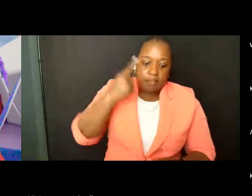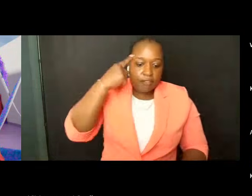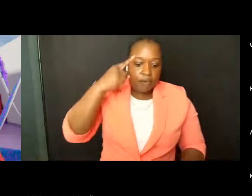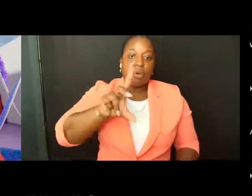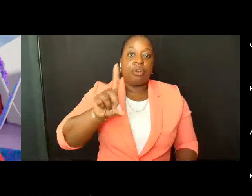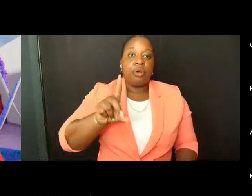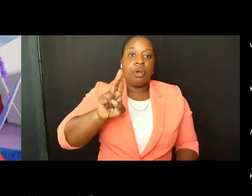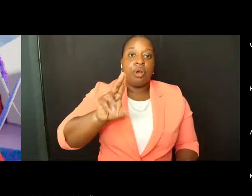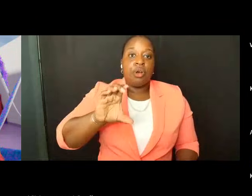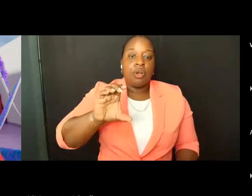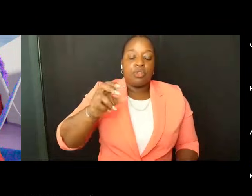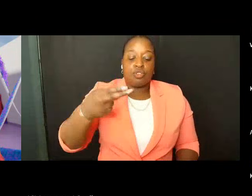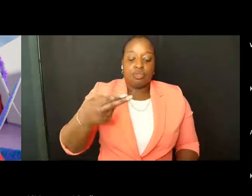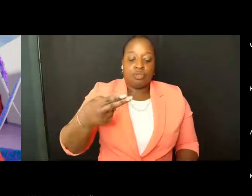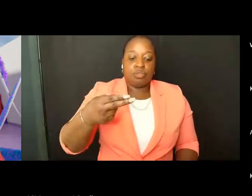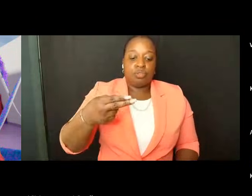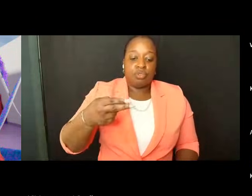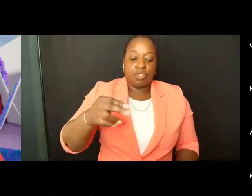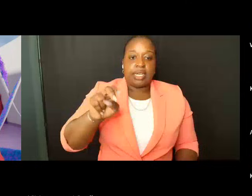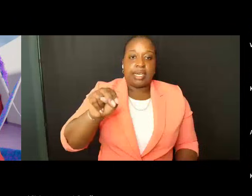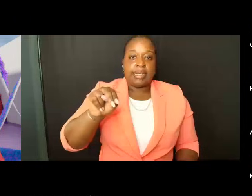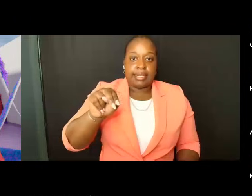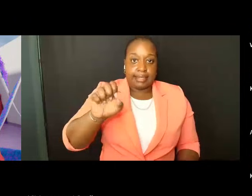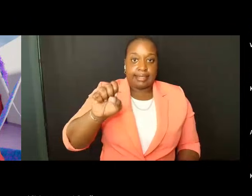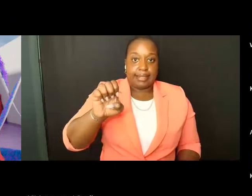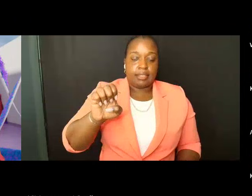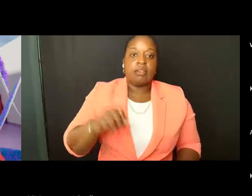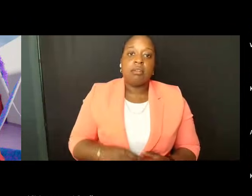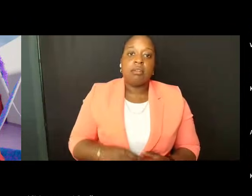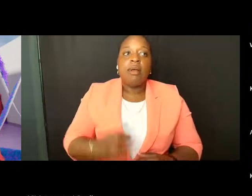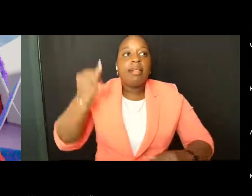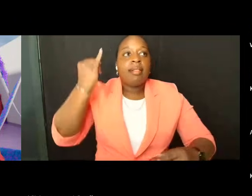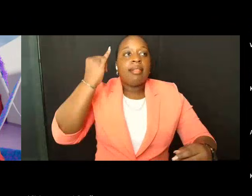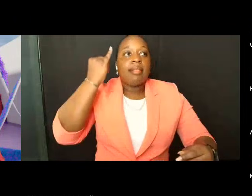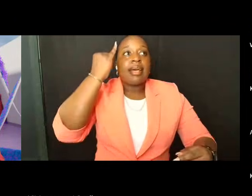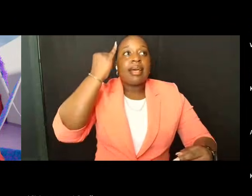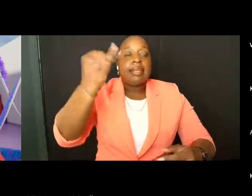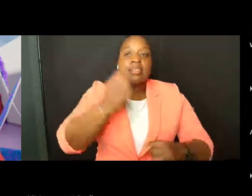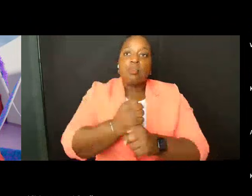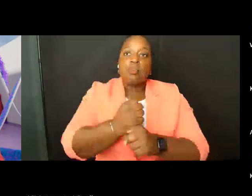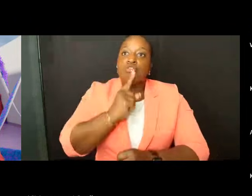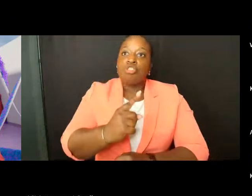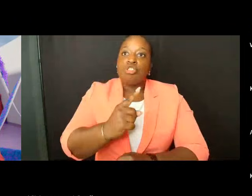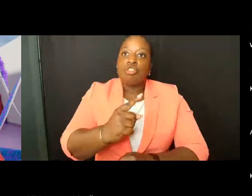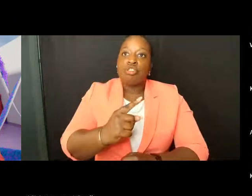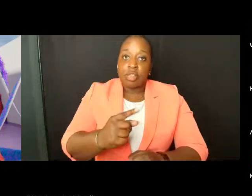So, you know, we -- yes, the IRB is there to make sure that the protocol meets all the criteria for